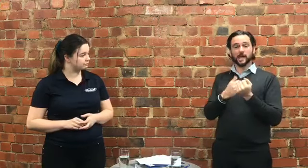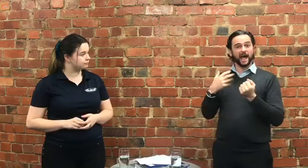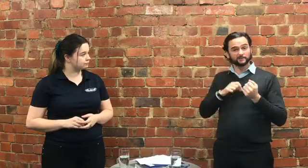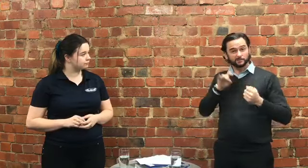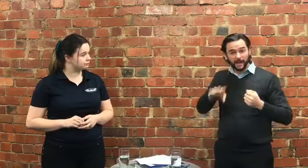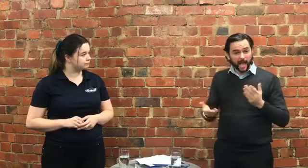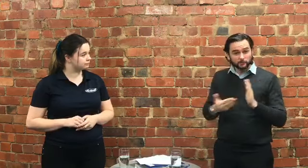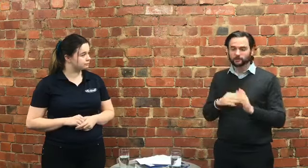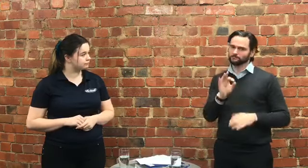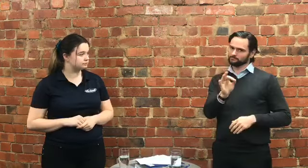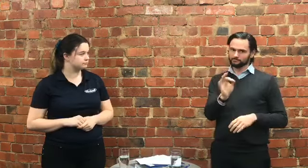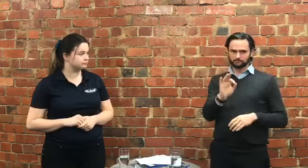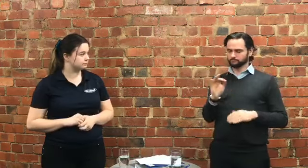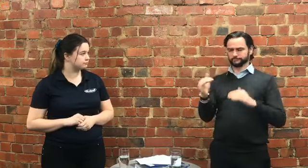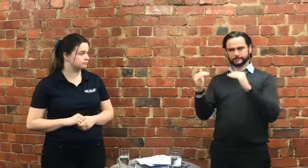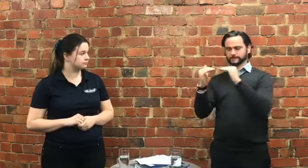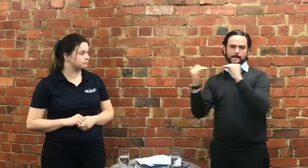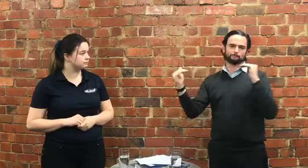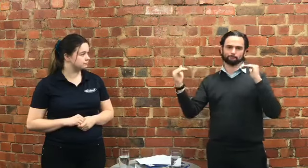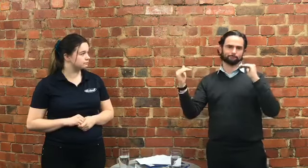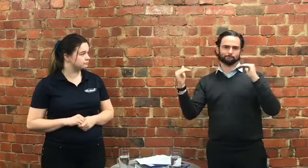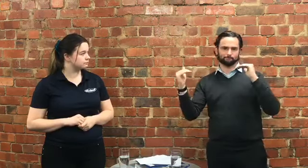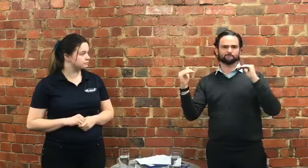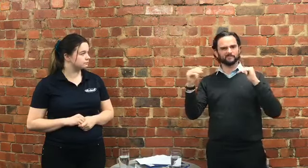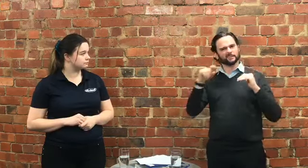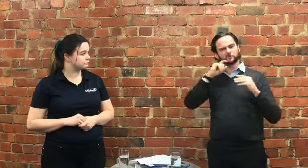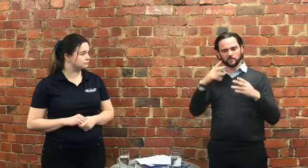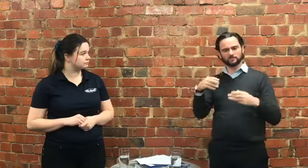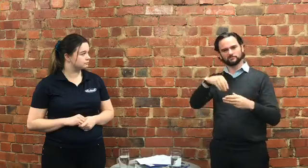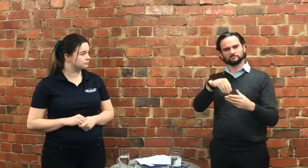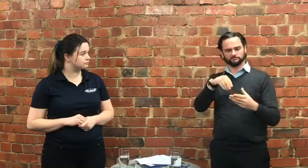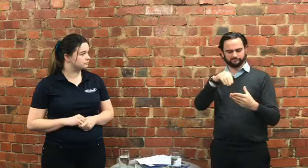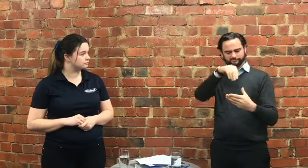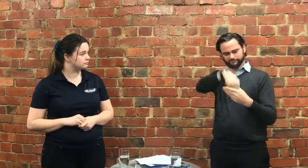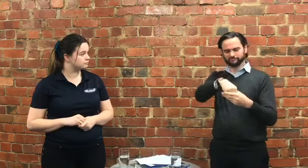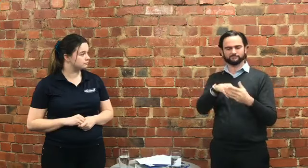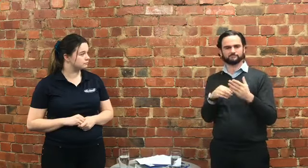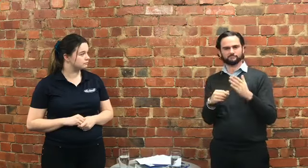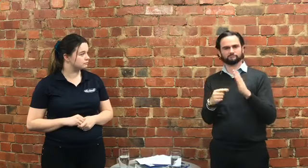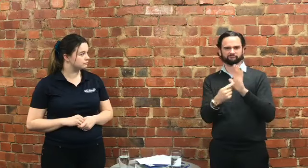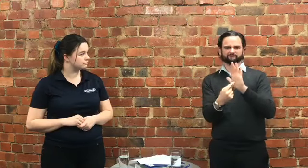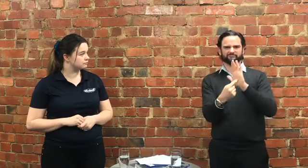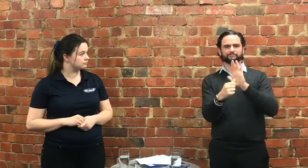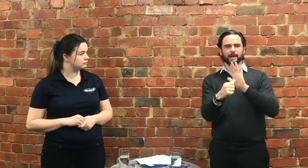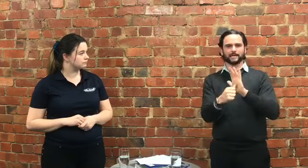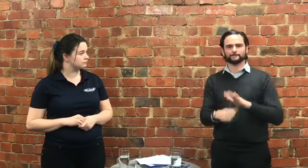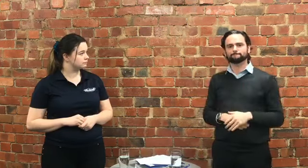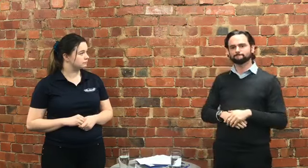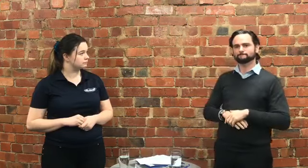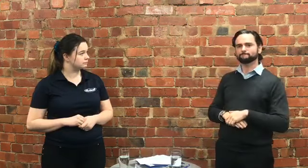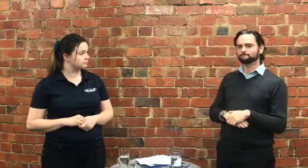For some people who can manage themselves that's fine, but for people who don't, it's important you understand that you don't need to pay for that.